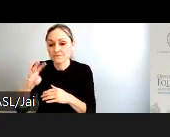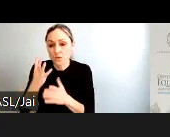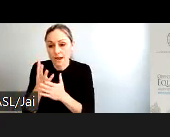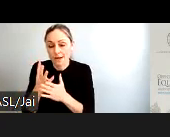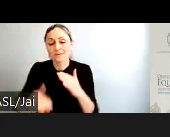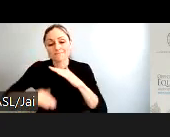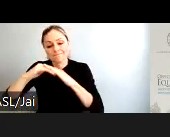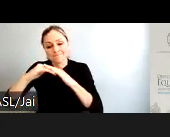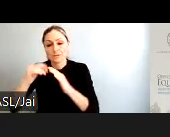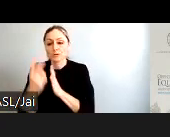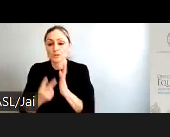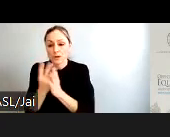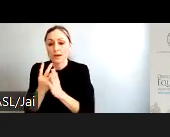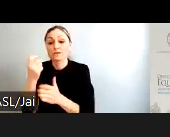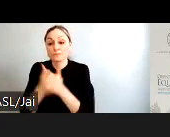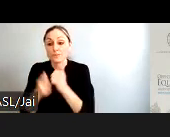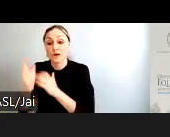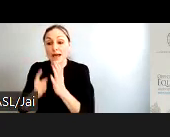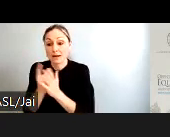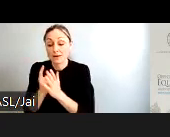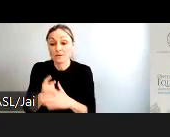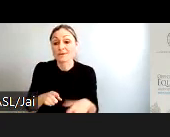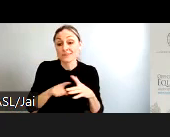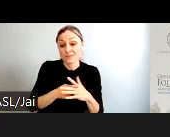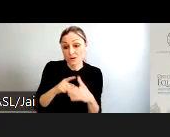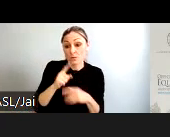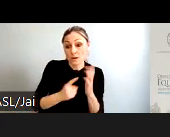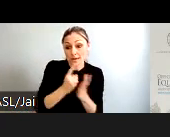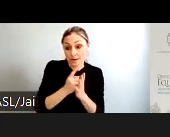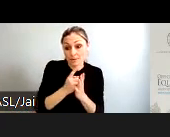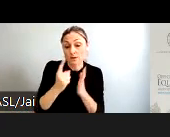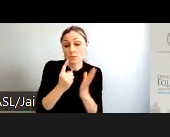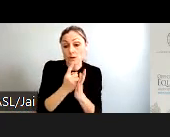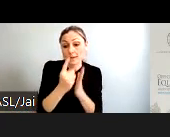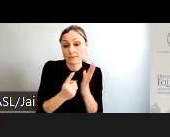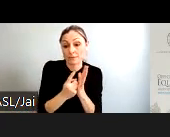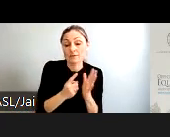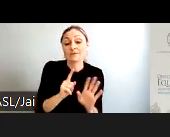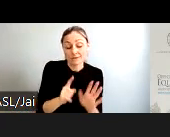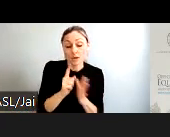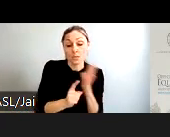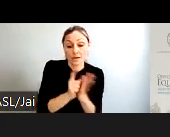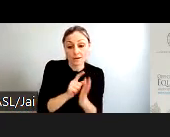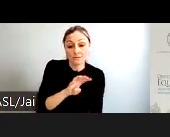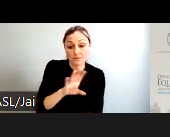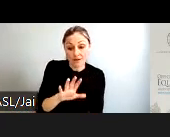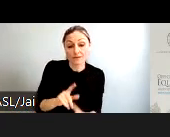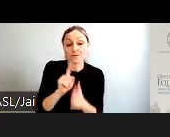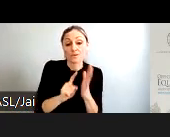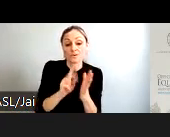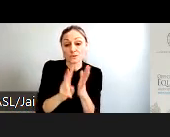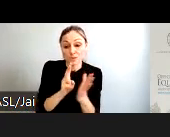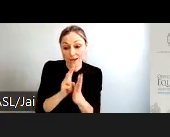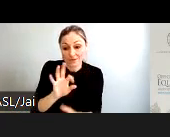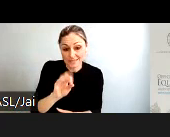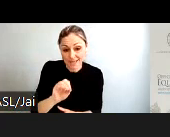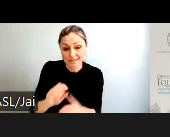$45 for one hour, $90 for two, $135 for three, $200 for four.